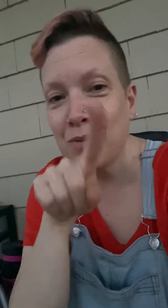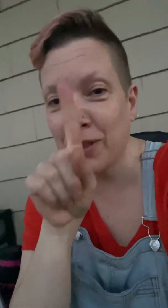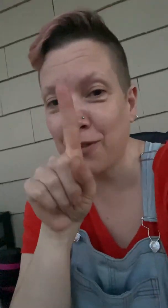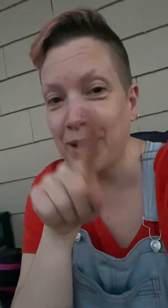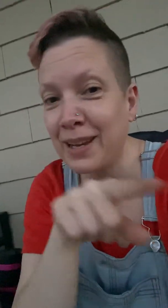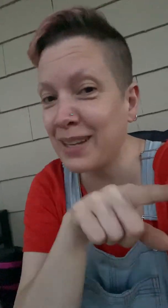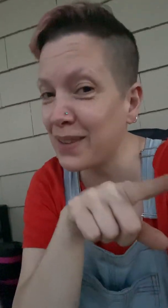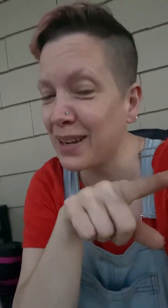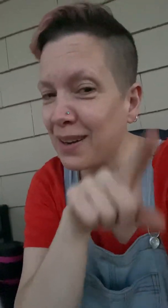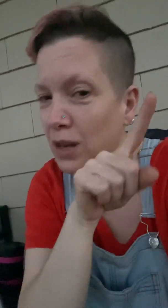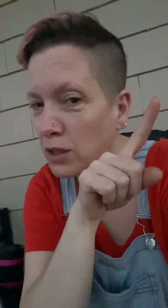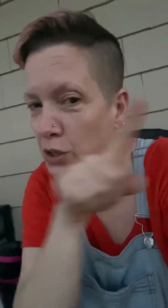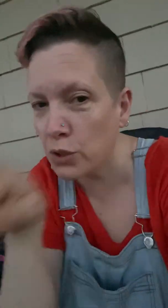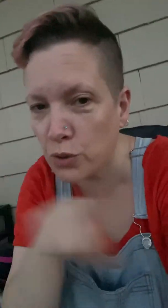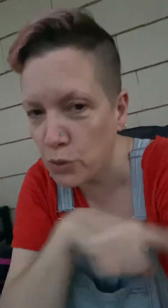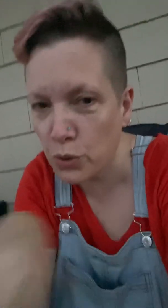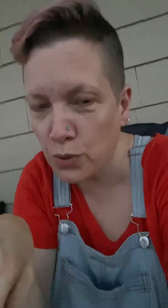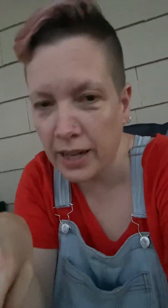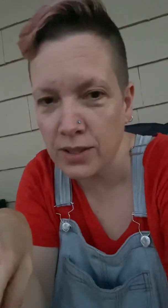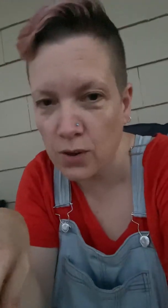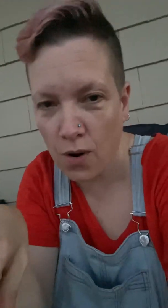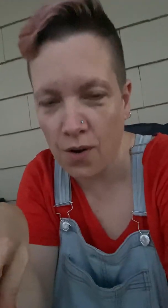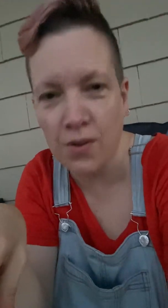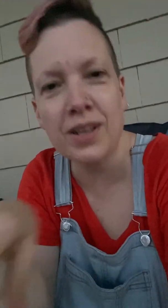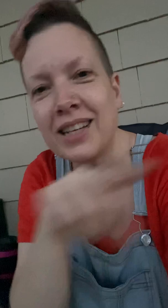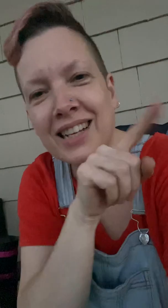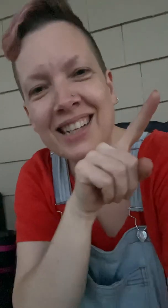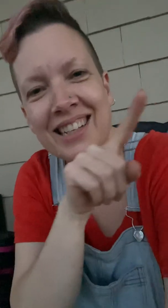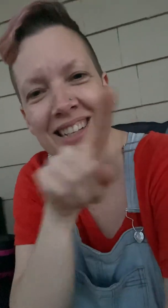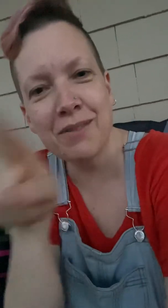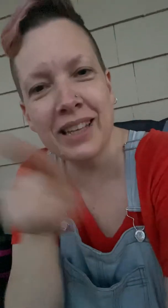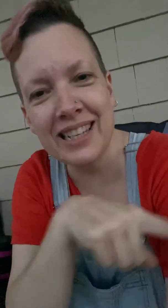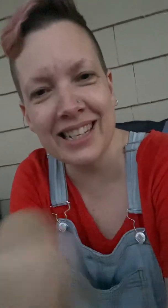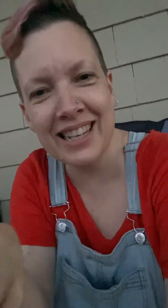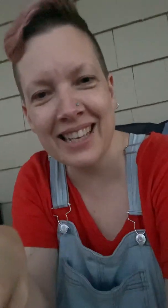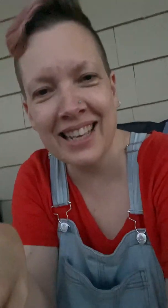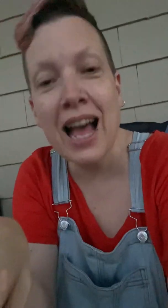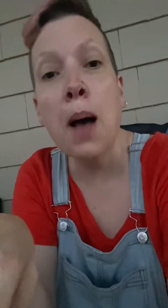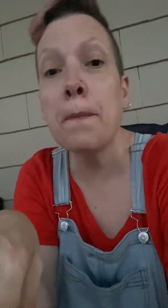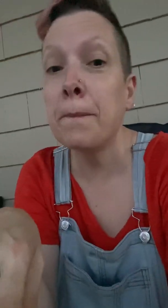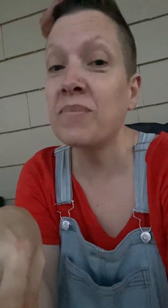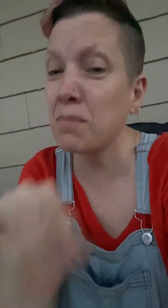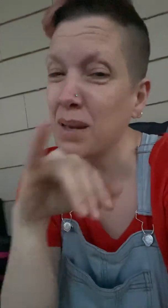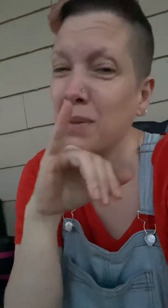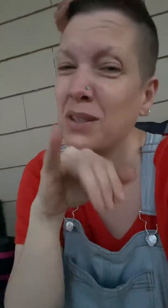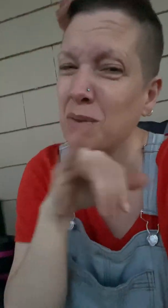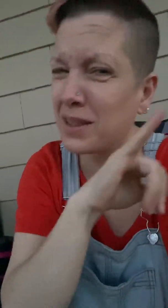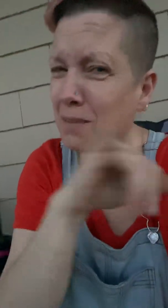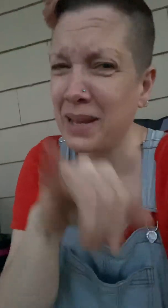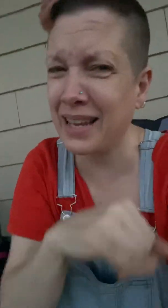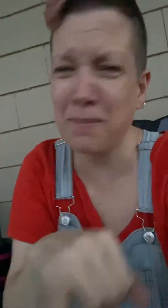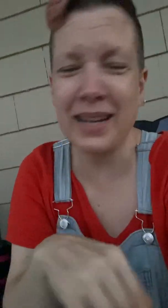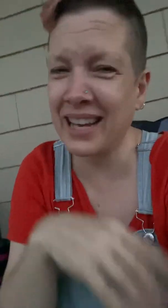with your index finger, like Zorro. Really easy. Some people do it with their pinky, but again,